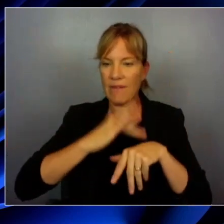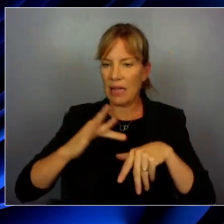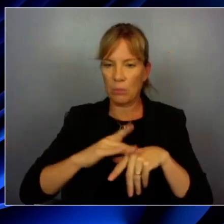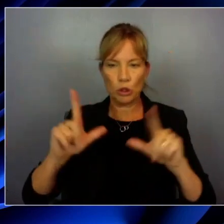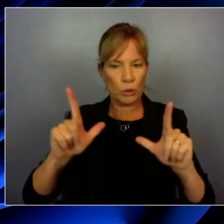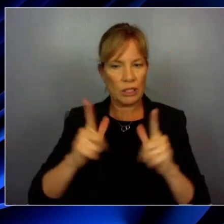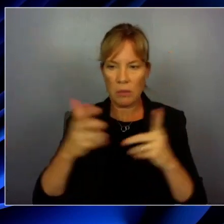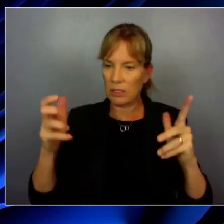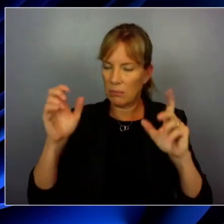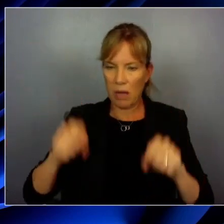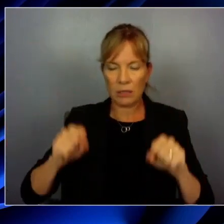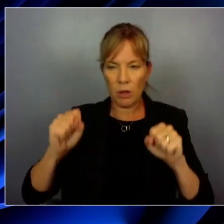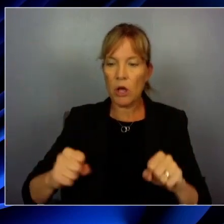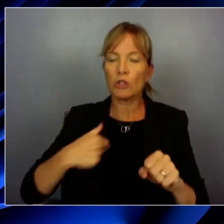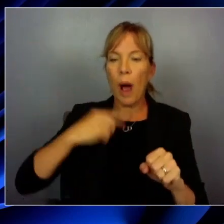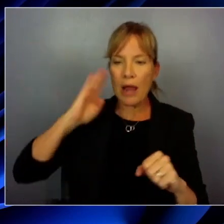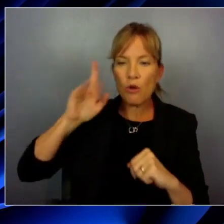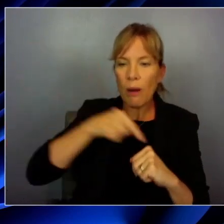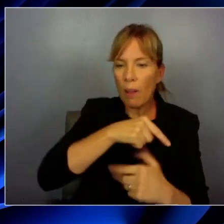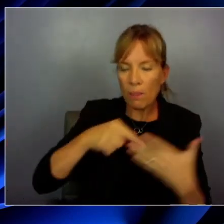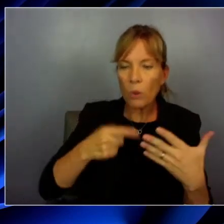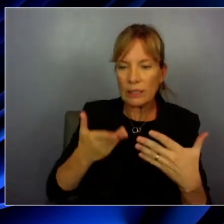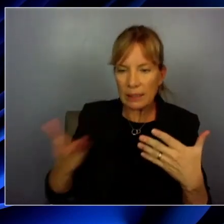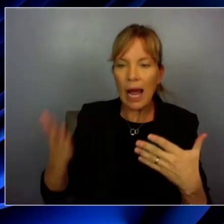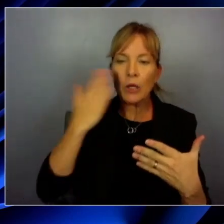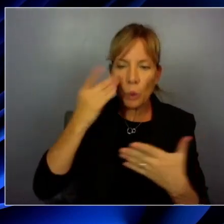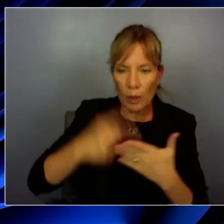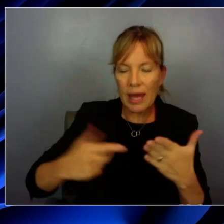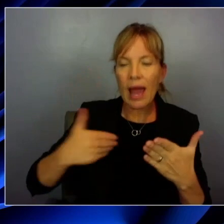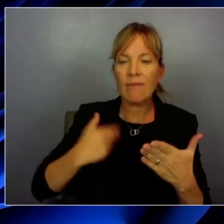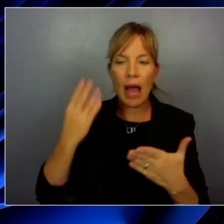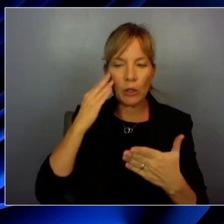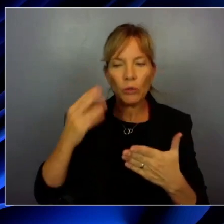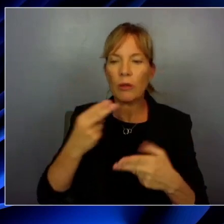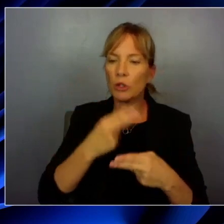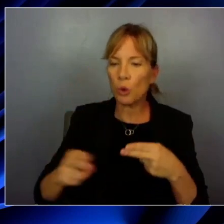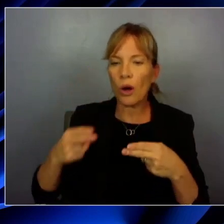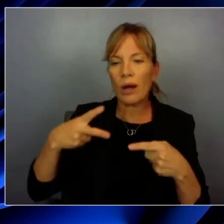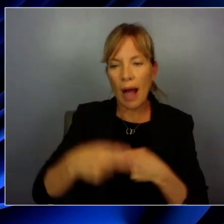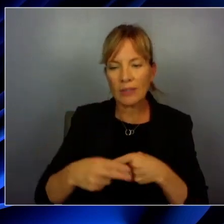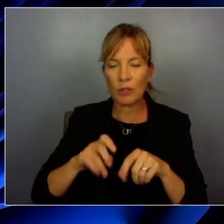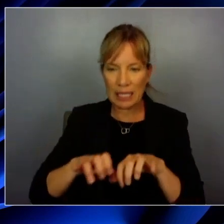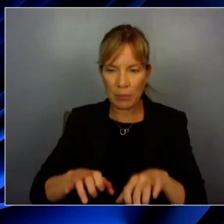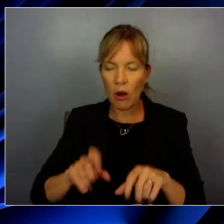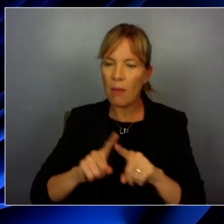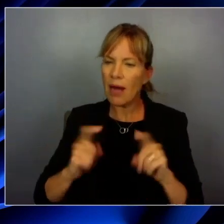so I knew about those features I knew about those keyboard shortcuts, but we've got to move into a world where we assume people don't know these,